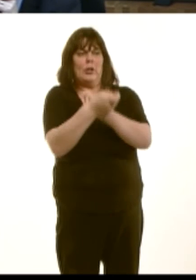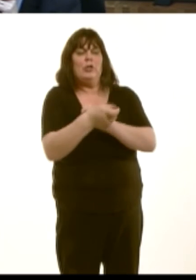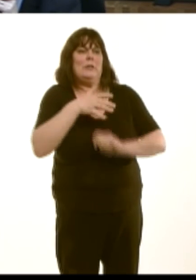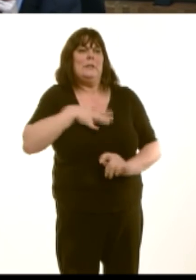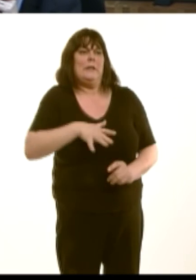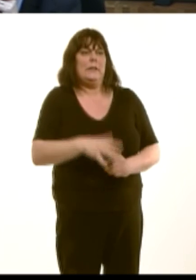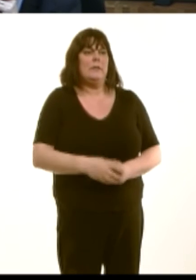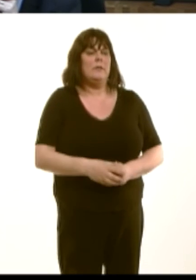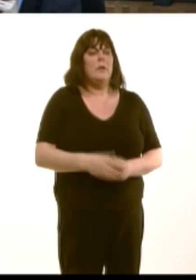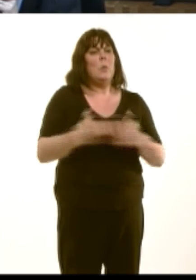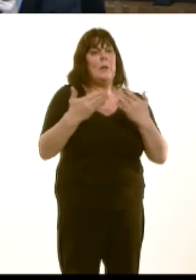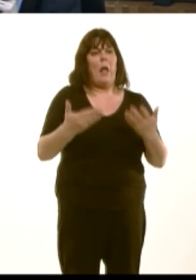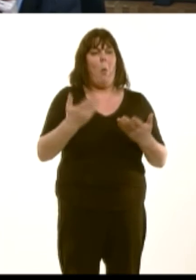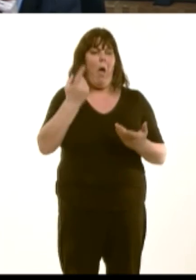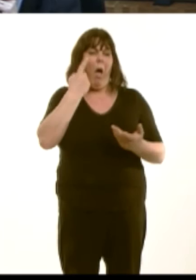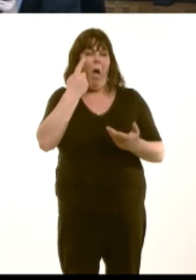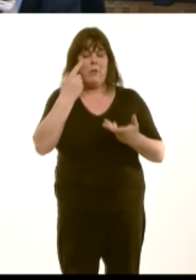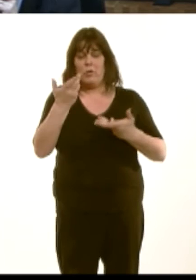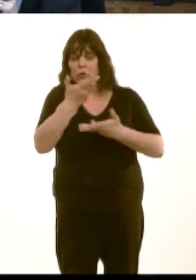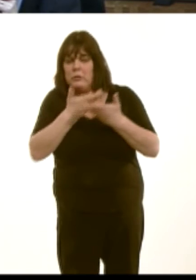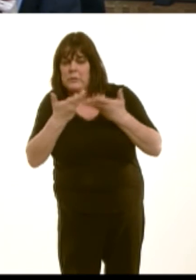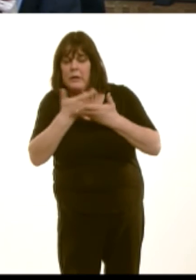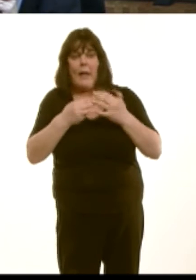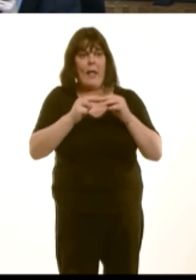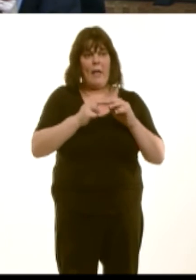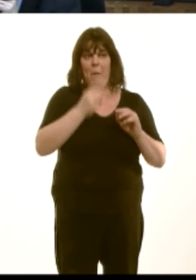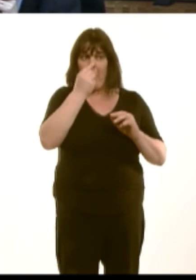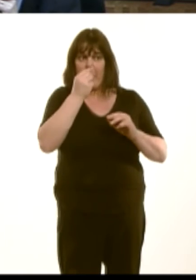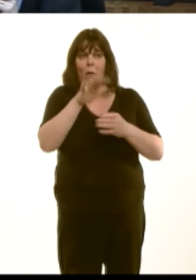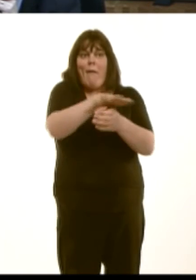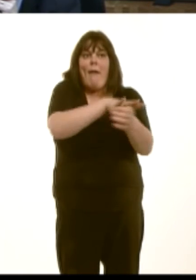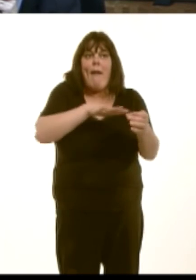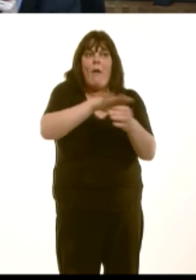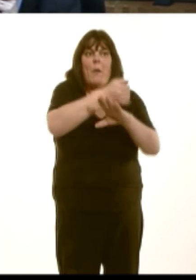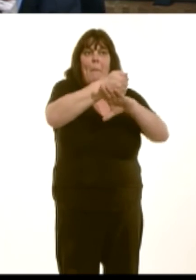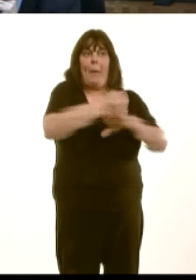we are now consulting on the move to area-based payments, which is something we are obliged